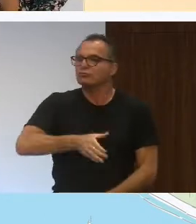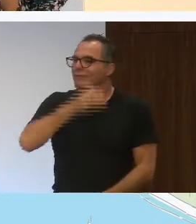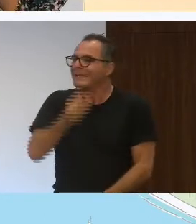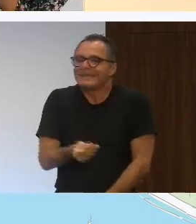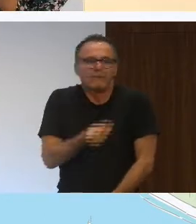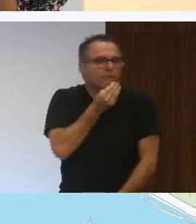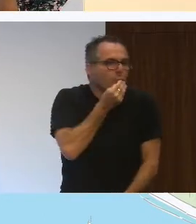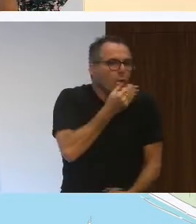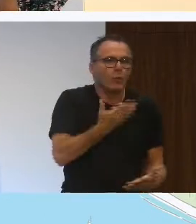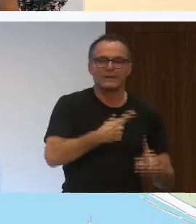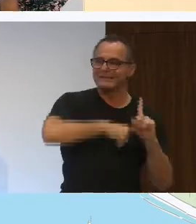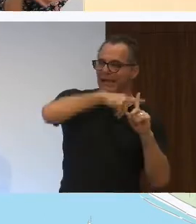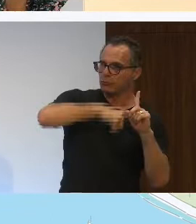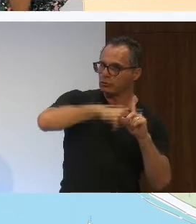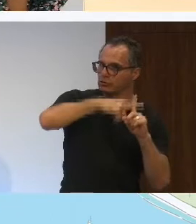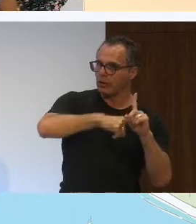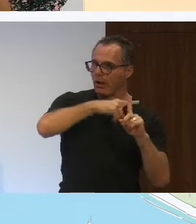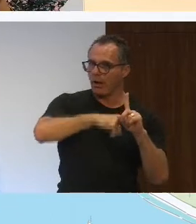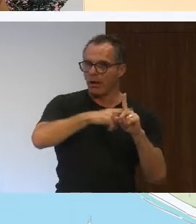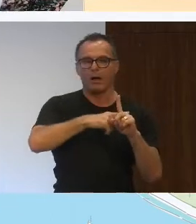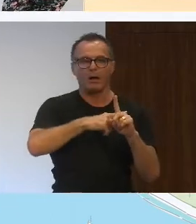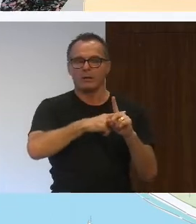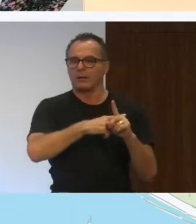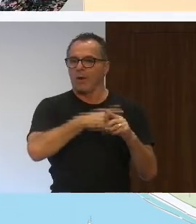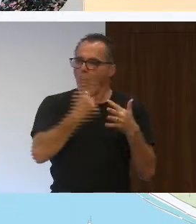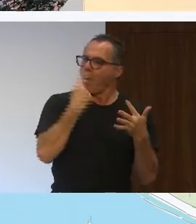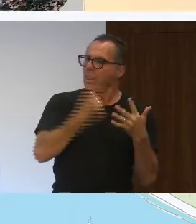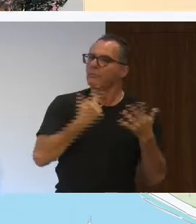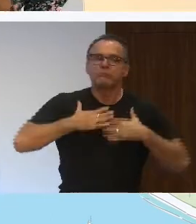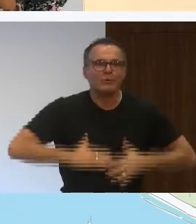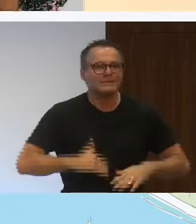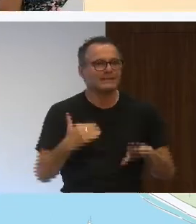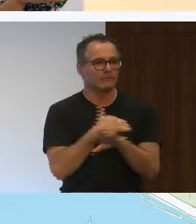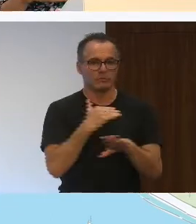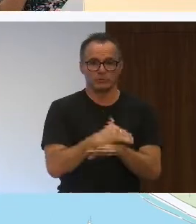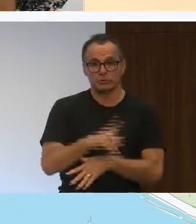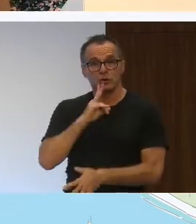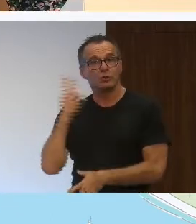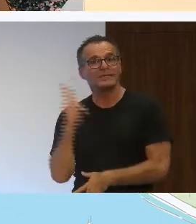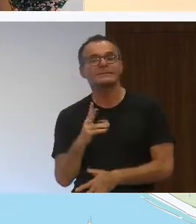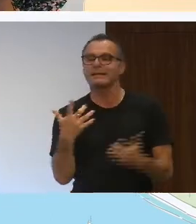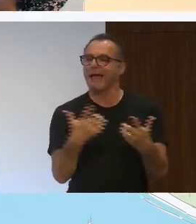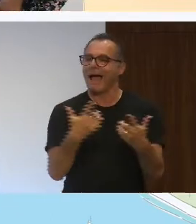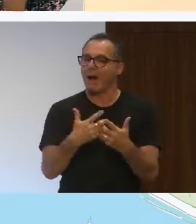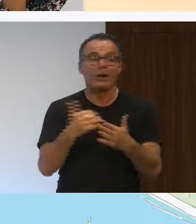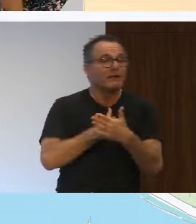and our temperature regulation, all those sorts of bodily functions. And you can see how things like frequency of peeing,